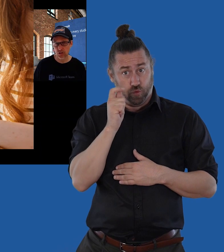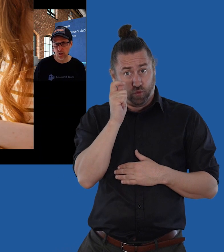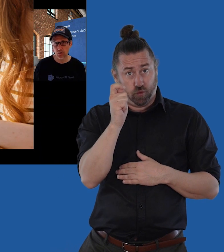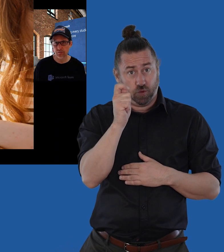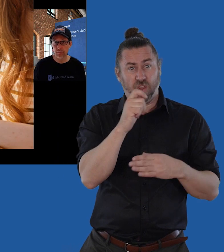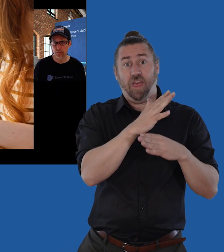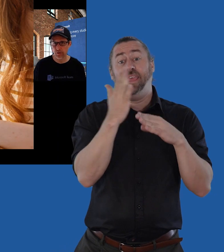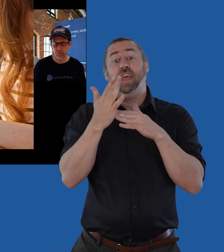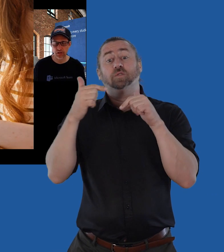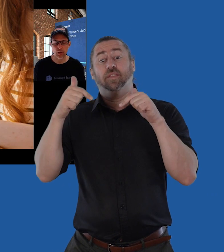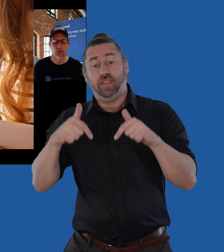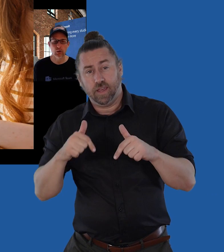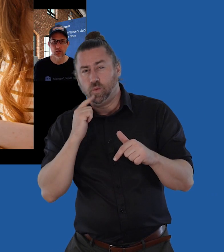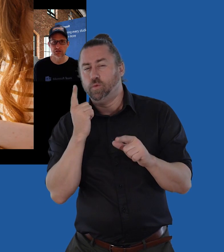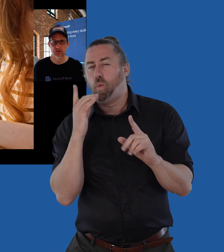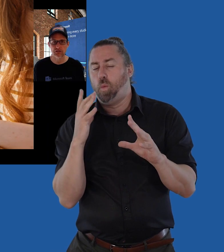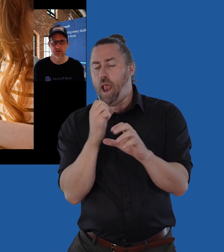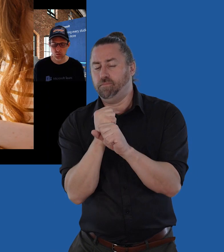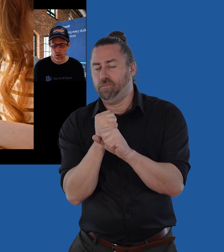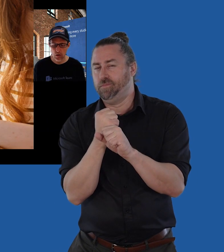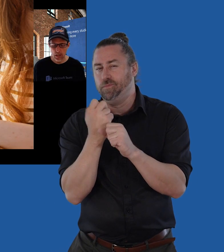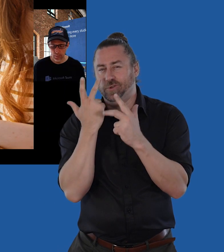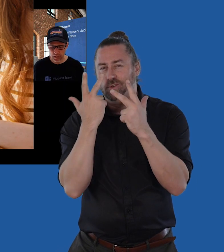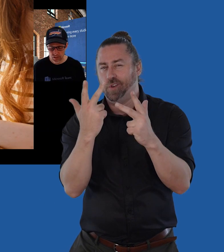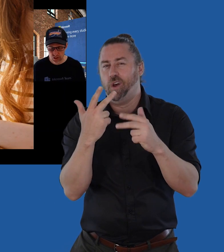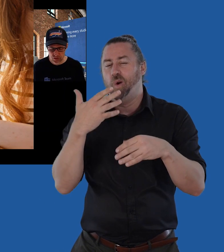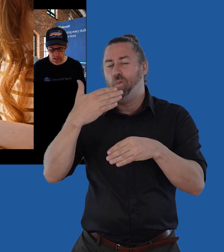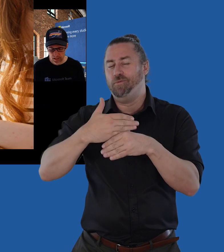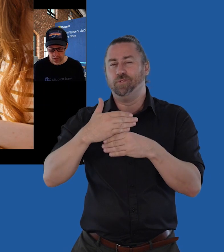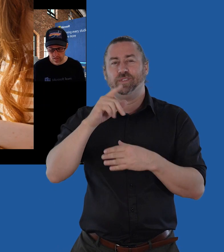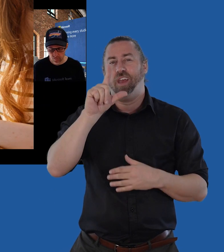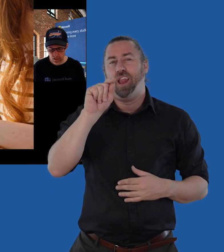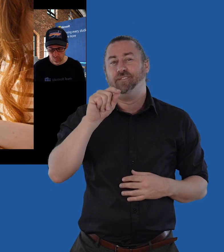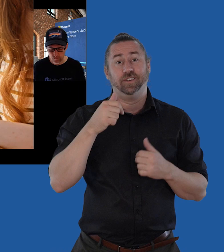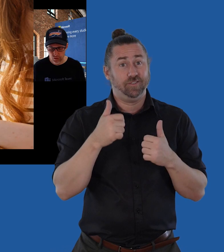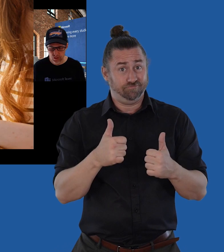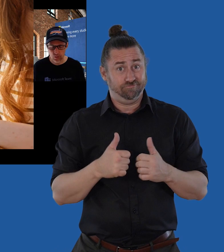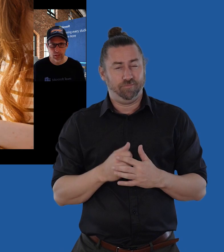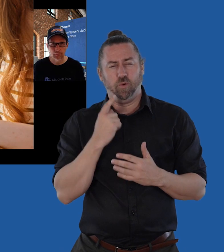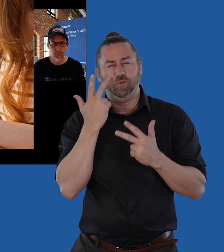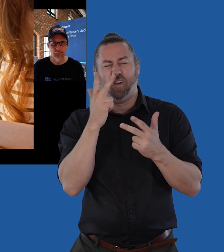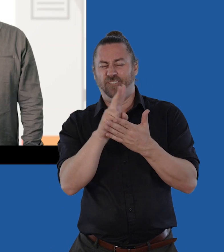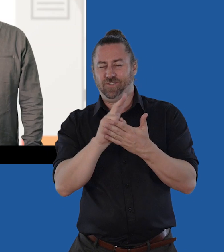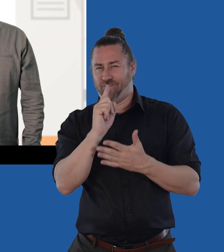I'm gonna show you a very brief video around Windows 11 as well. But let's jump straight into that video first, shall we? >(VIDEO PLAYS)